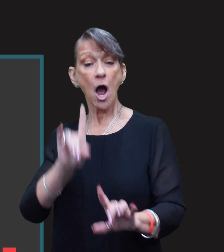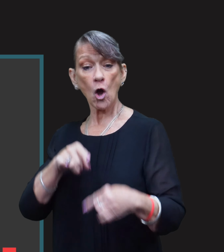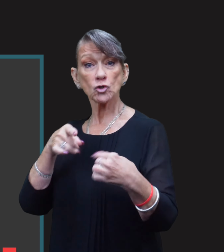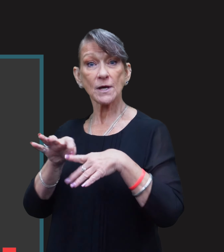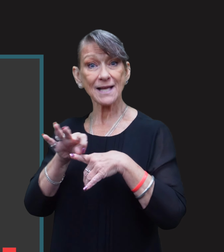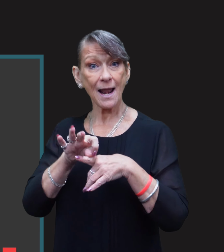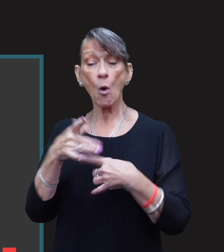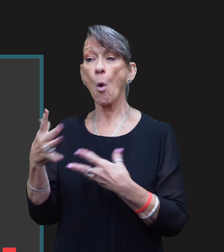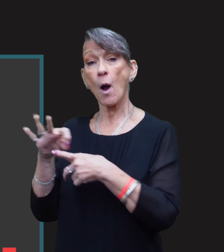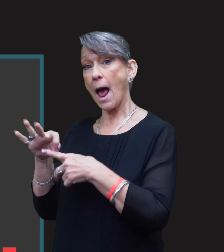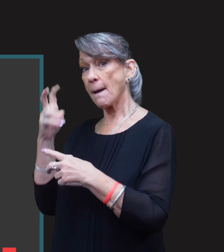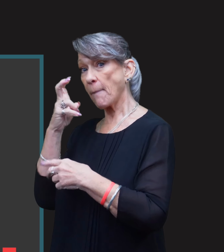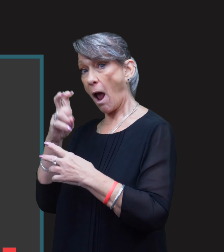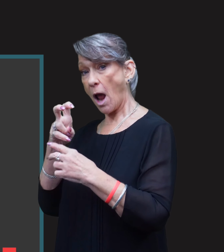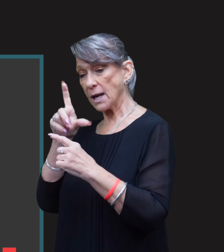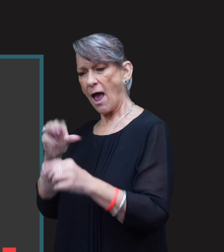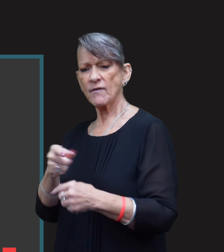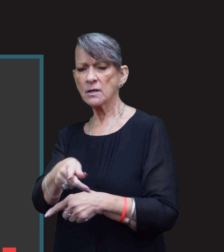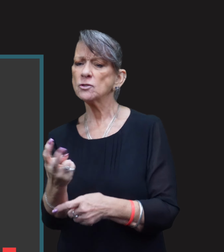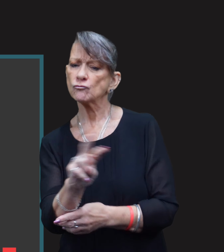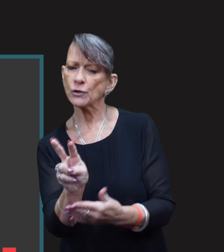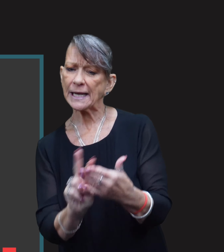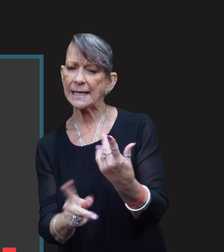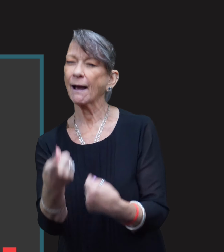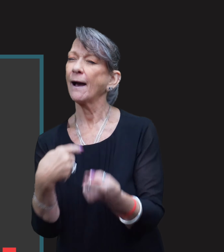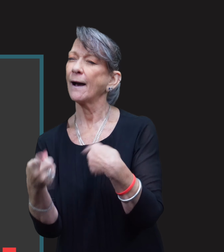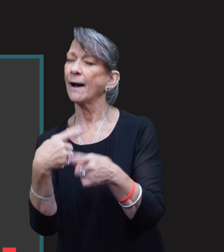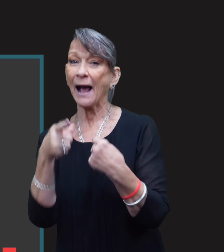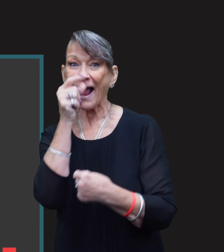have the screen reader read out the score of the game after every point.